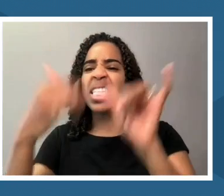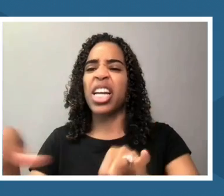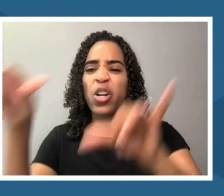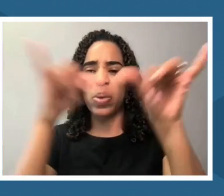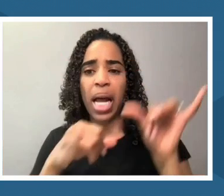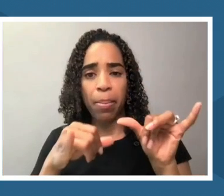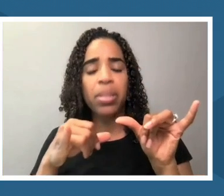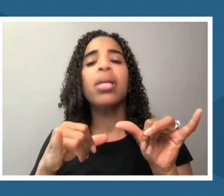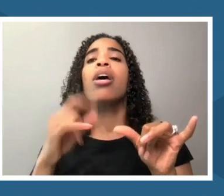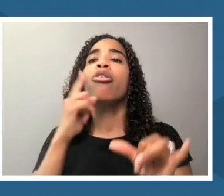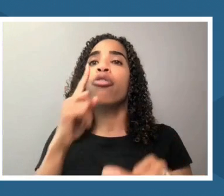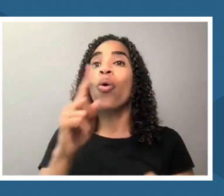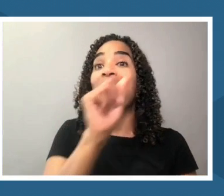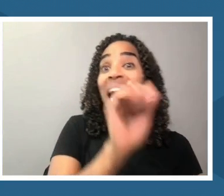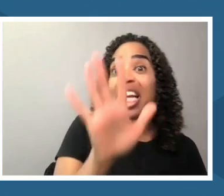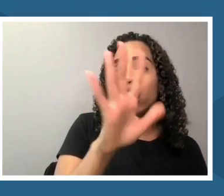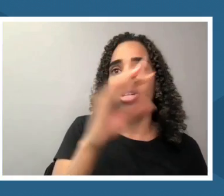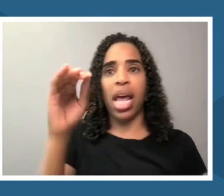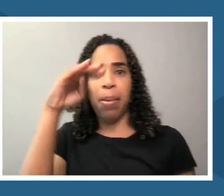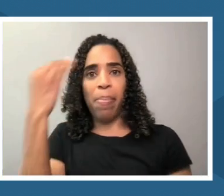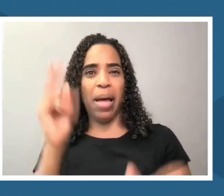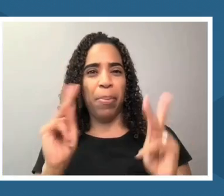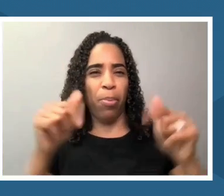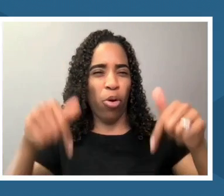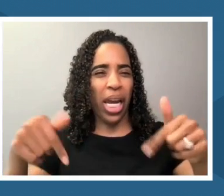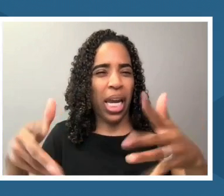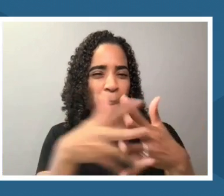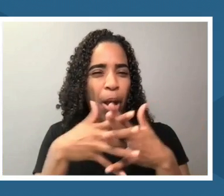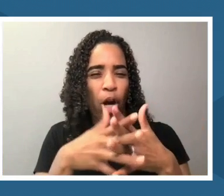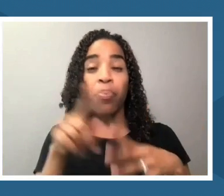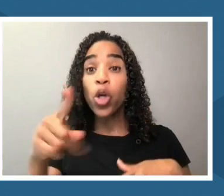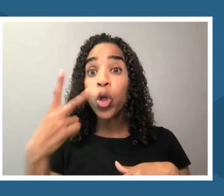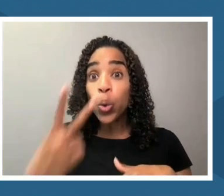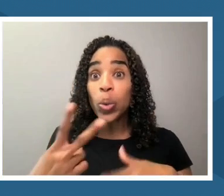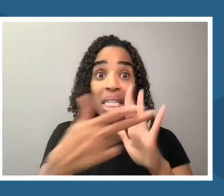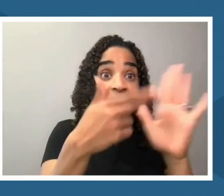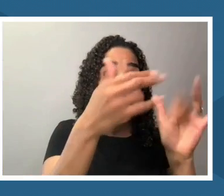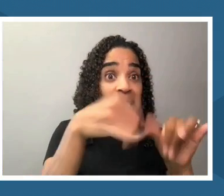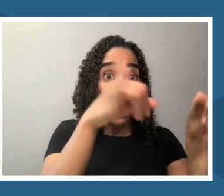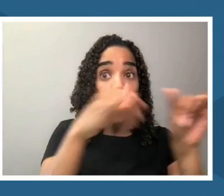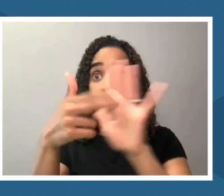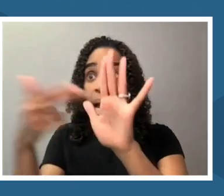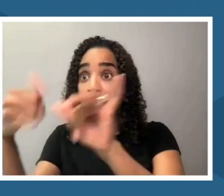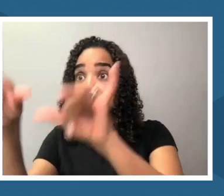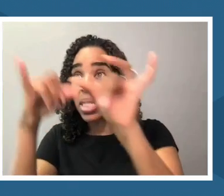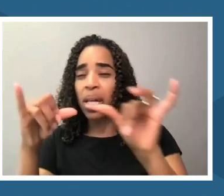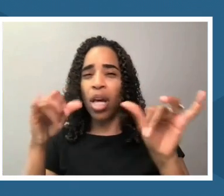people in the united states as you see these different stereotypes emerge i